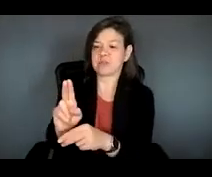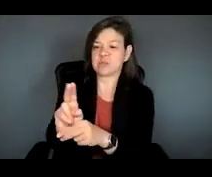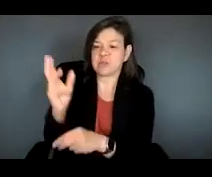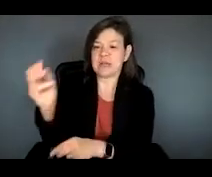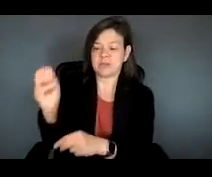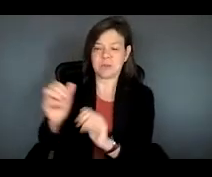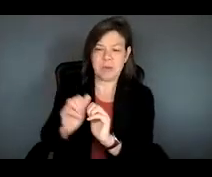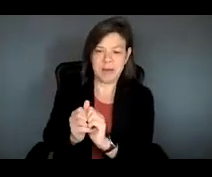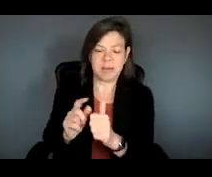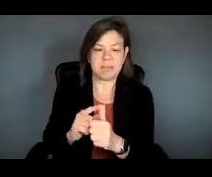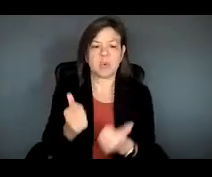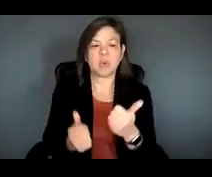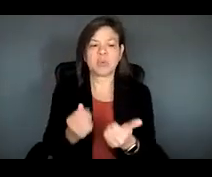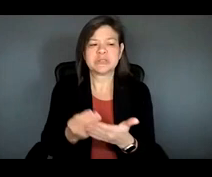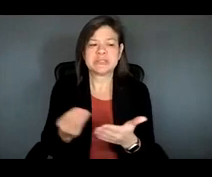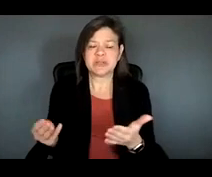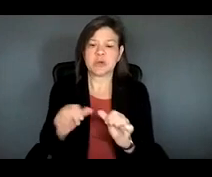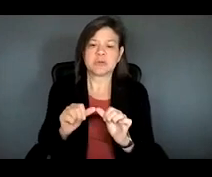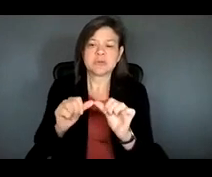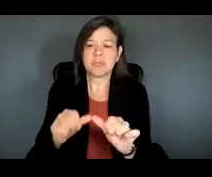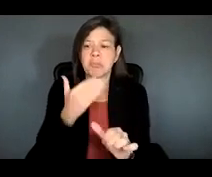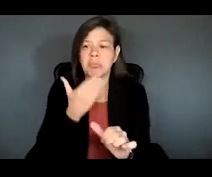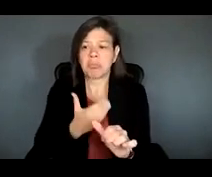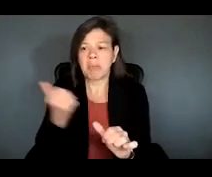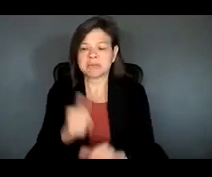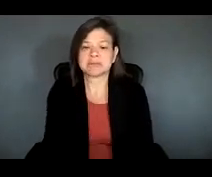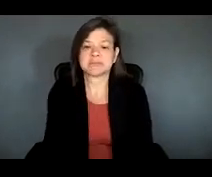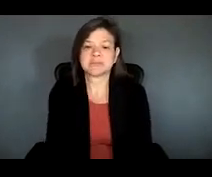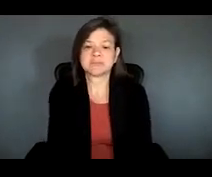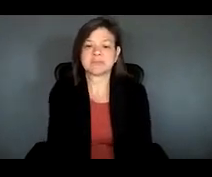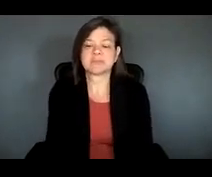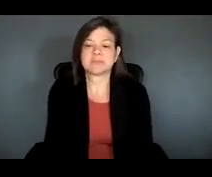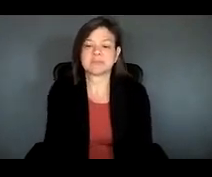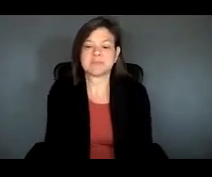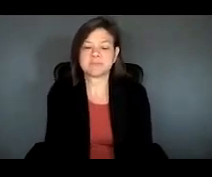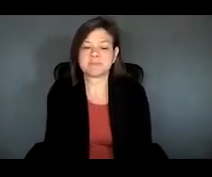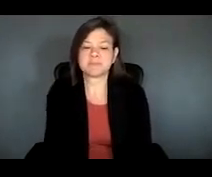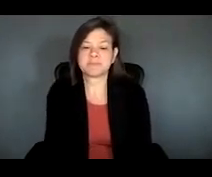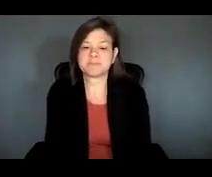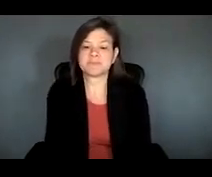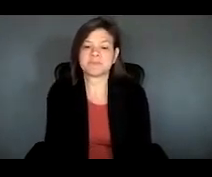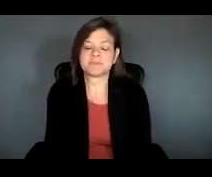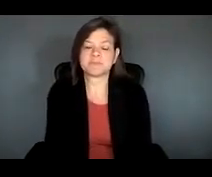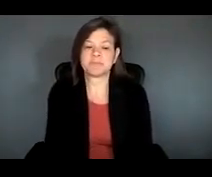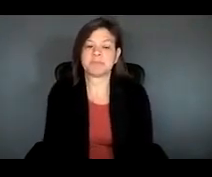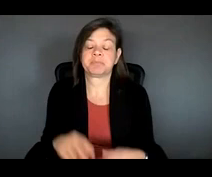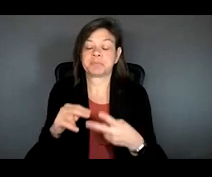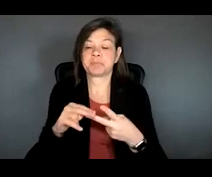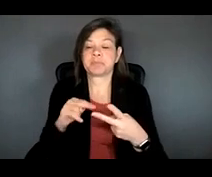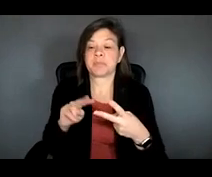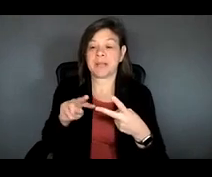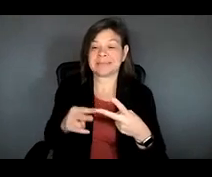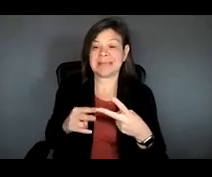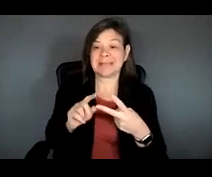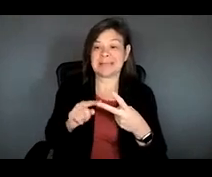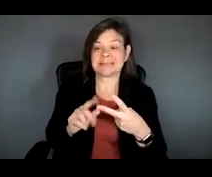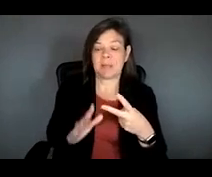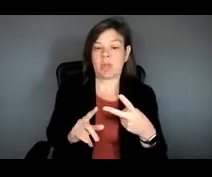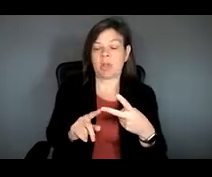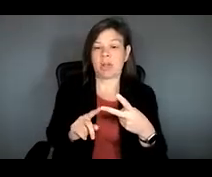what materials are sustainable, et cetera, et cetera. A second example is, an inclusive